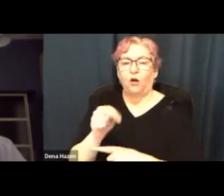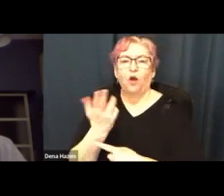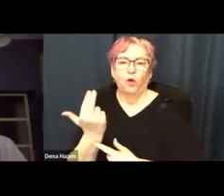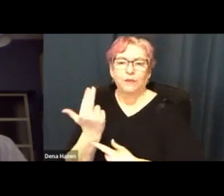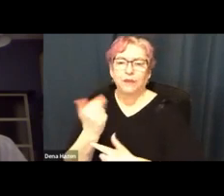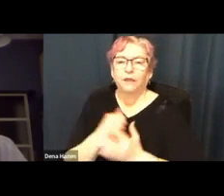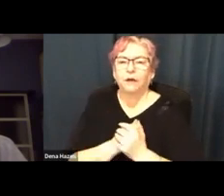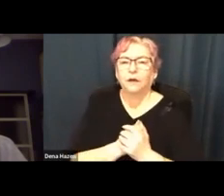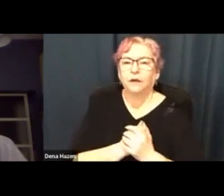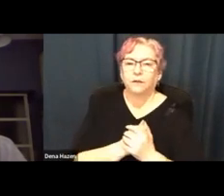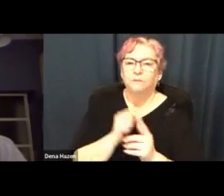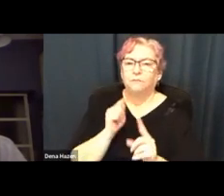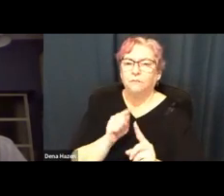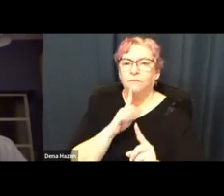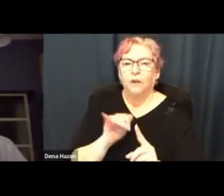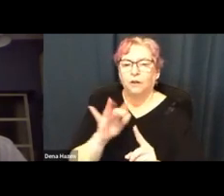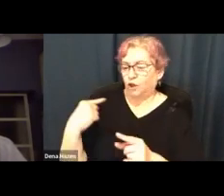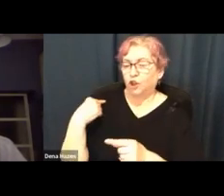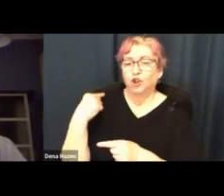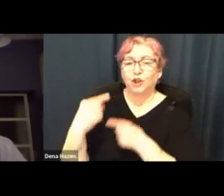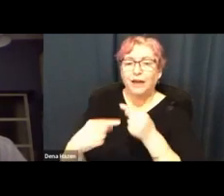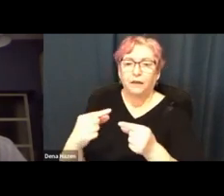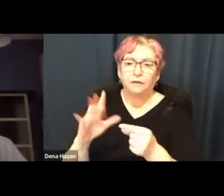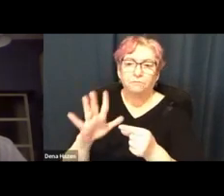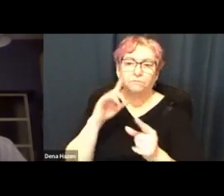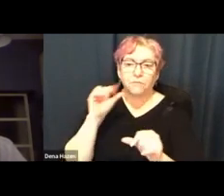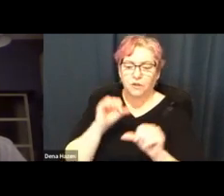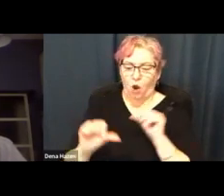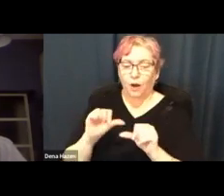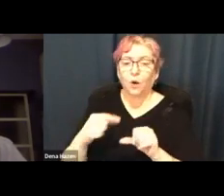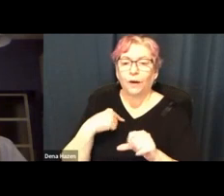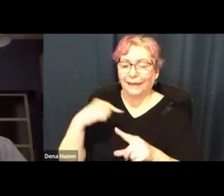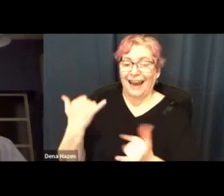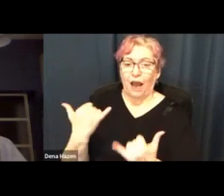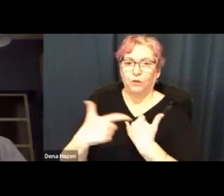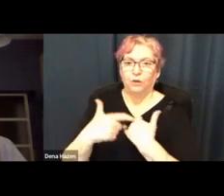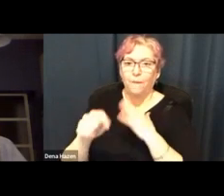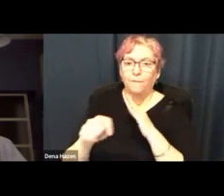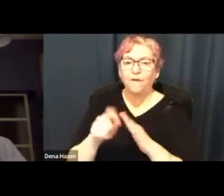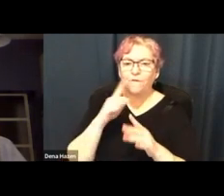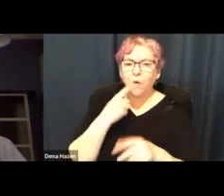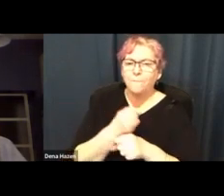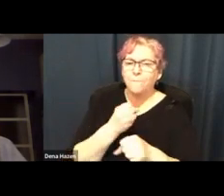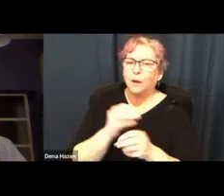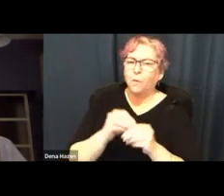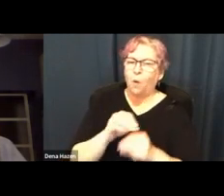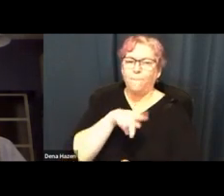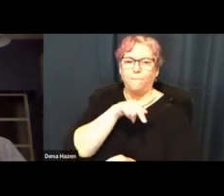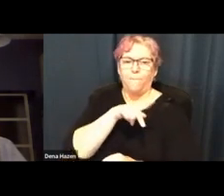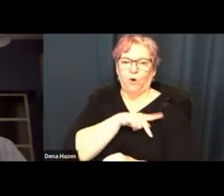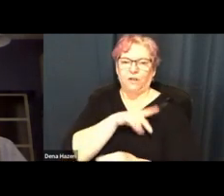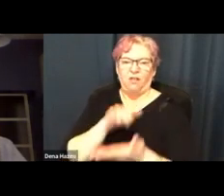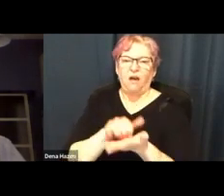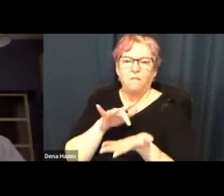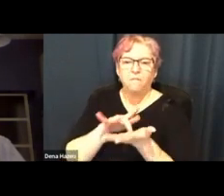So this is really genetic science. We are in the era of personalized medicine.